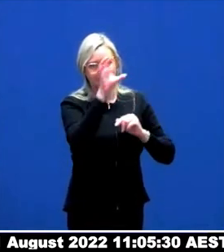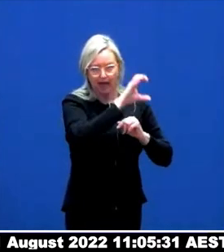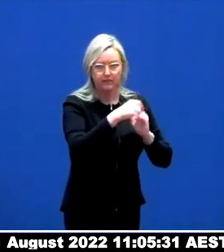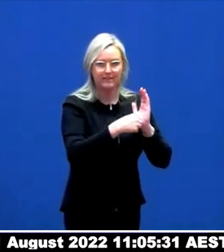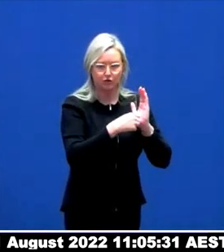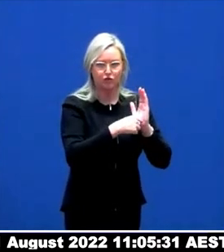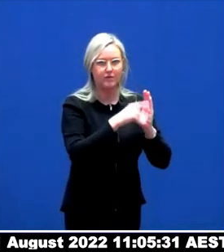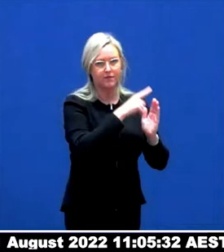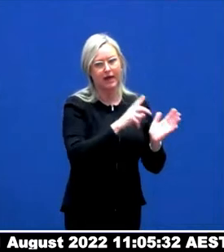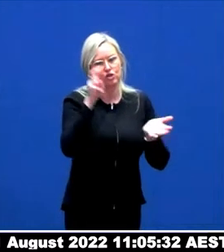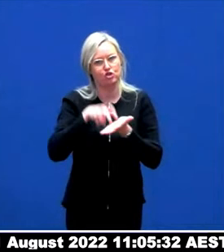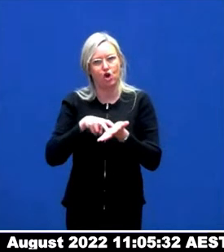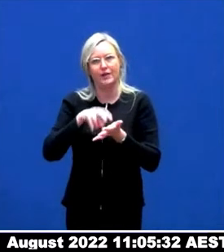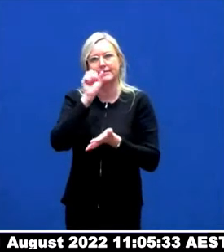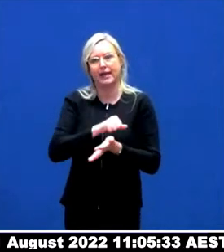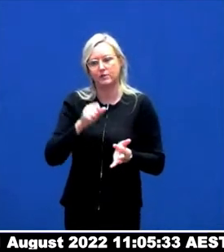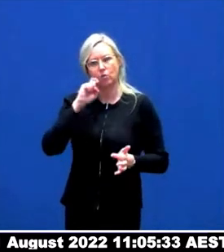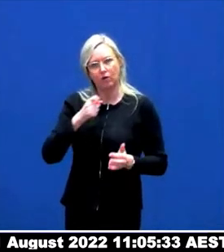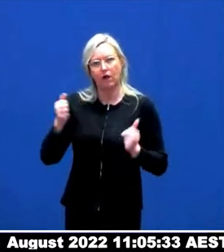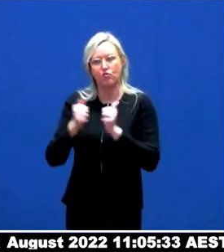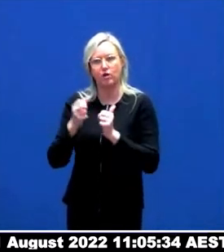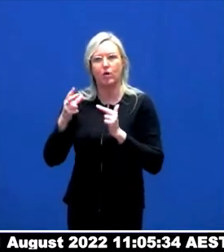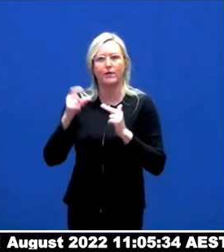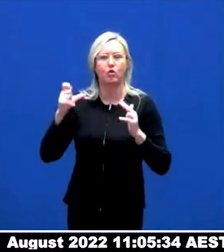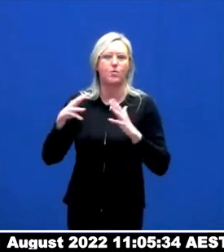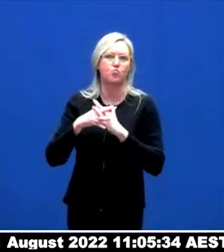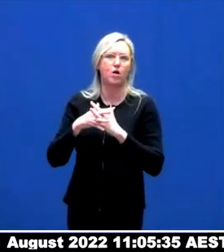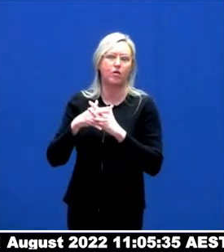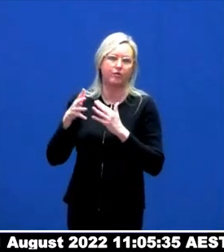I didn't get the chance to ask you some questions about emergency responses and the